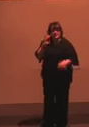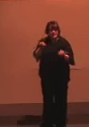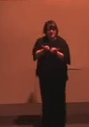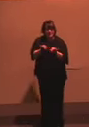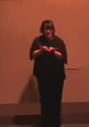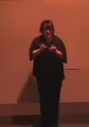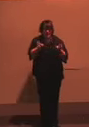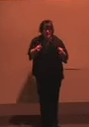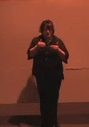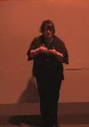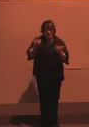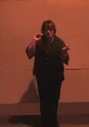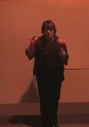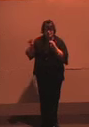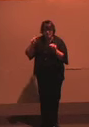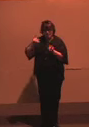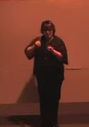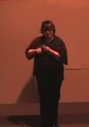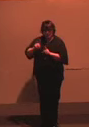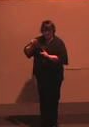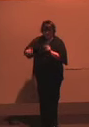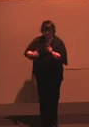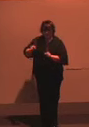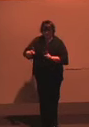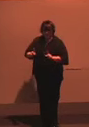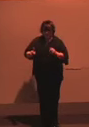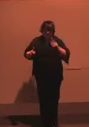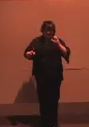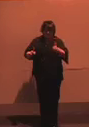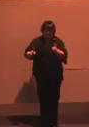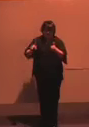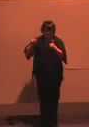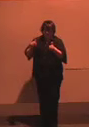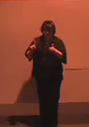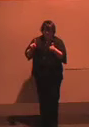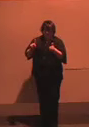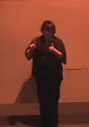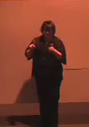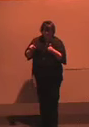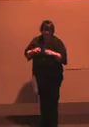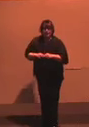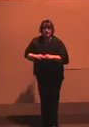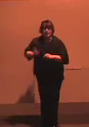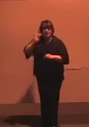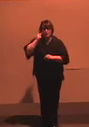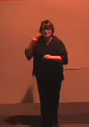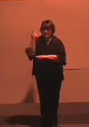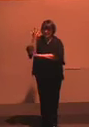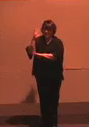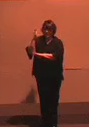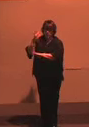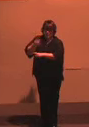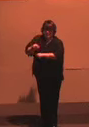This is the autumn, so the colors of the leaves are changing. And in the summer time, the green is more growing.